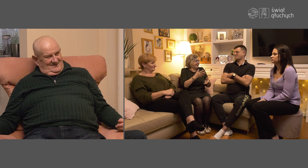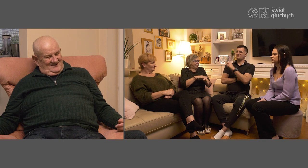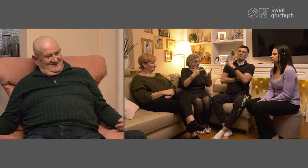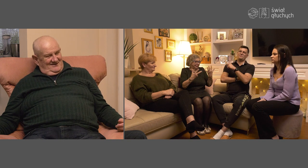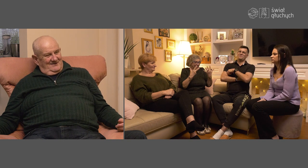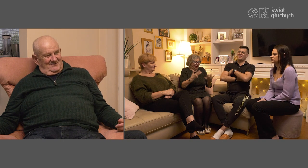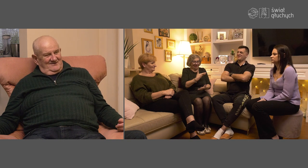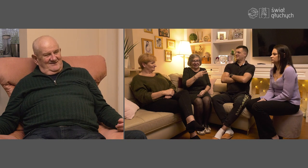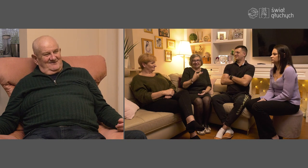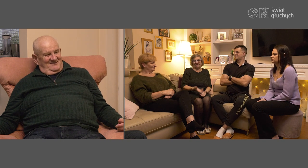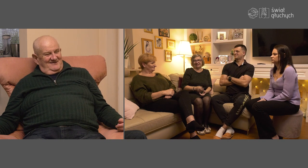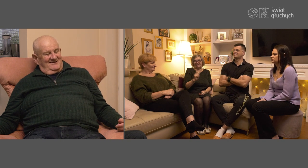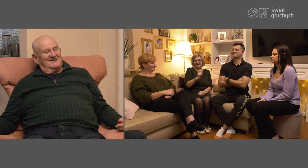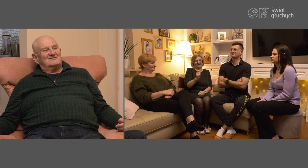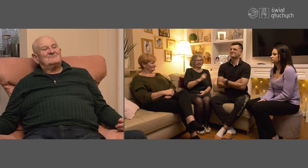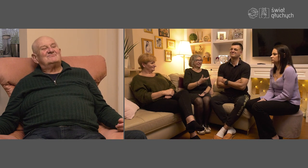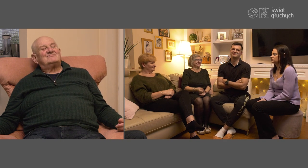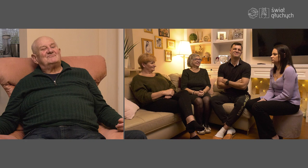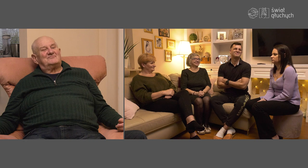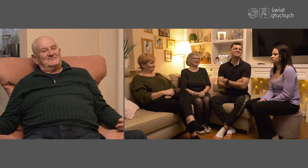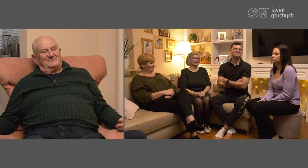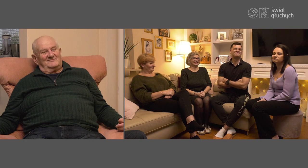You went to elementary school in Radom for 8 years.